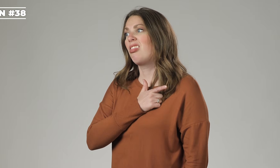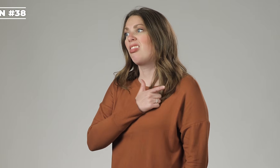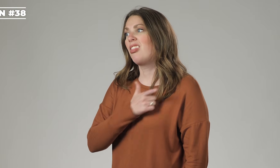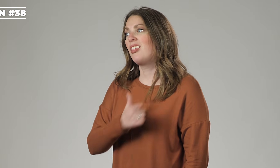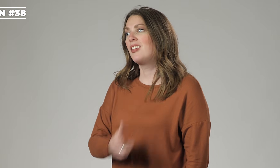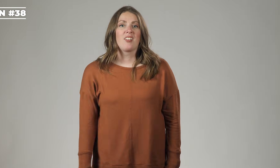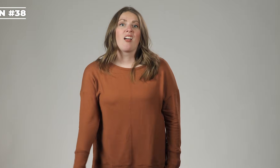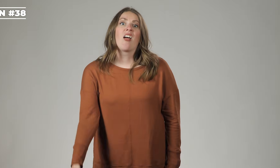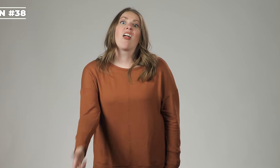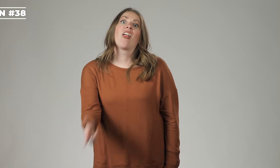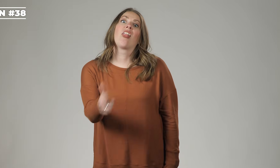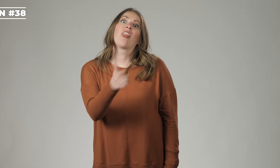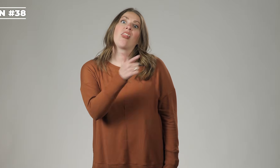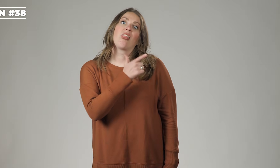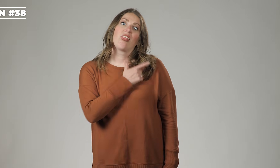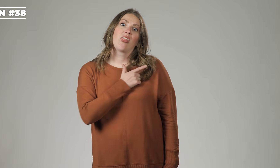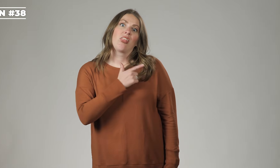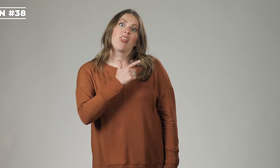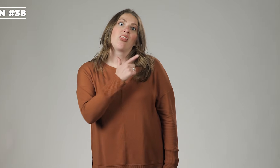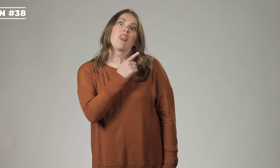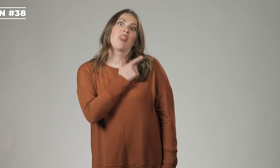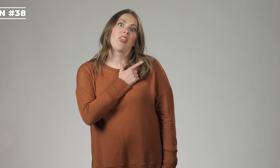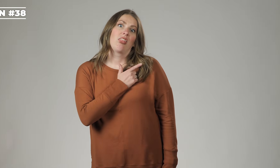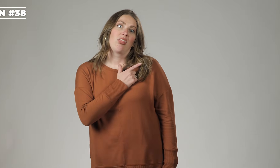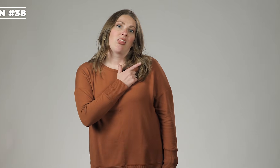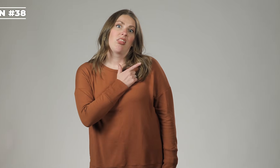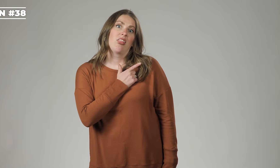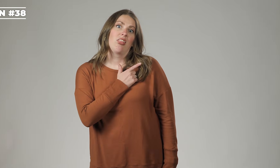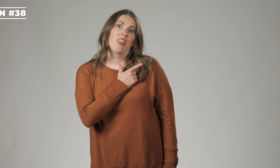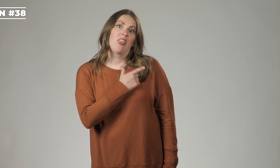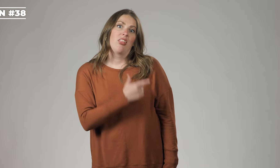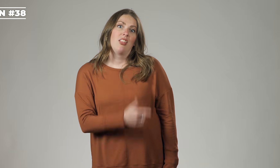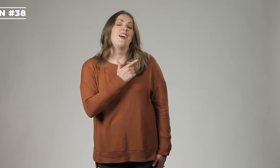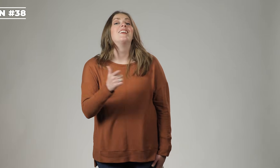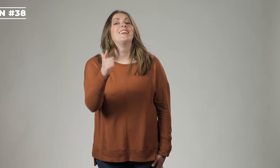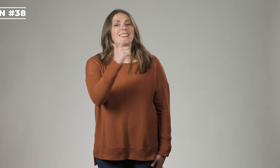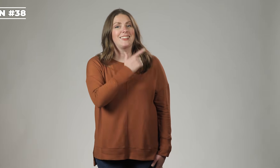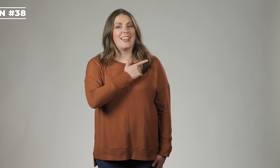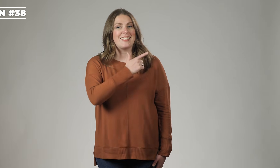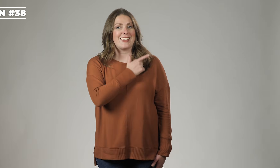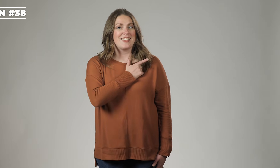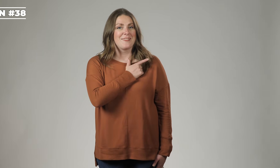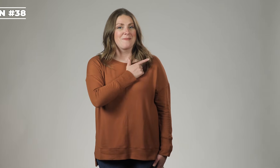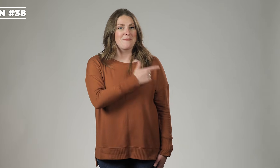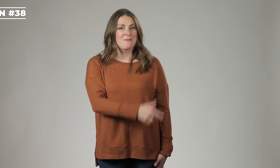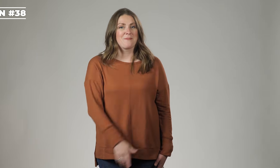But when you do it, you show a lazy face. Lazy.